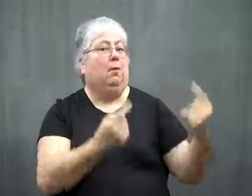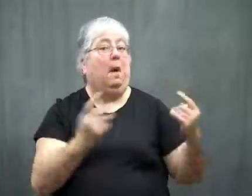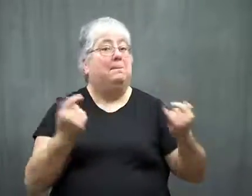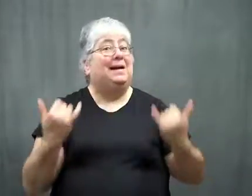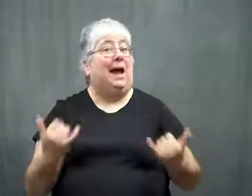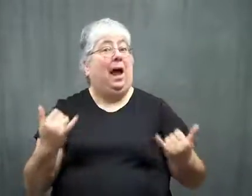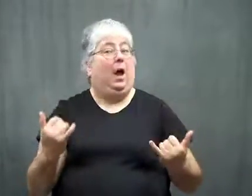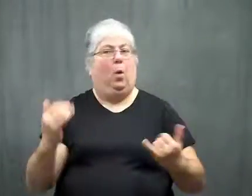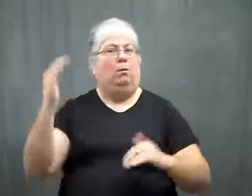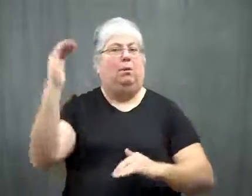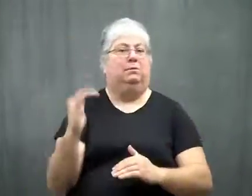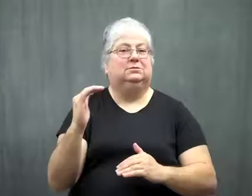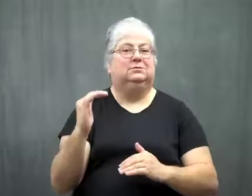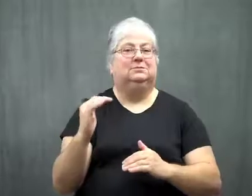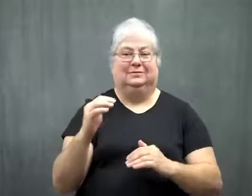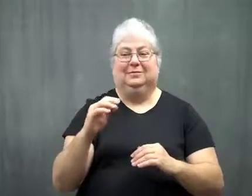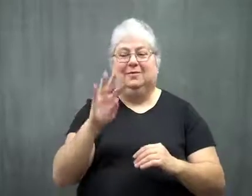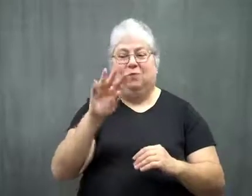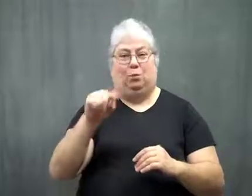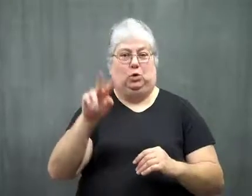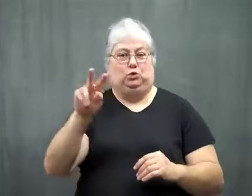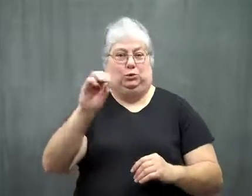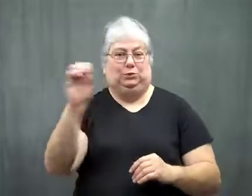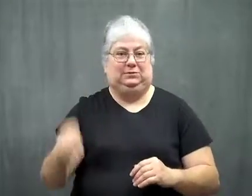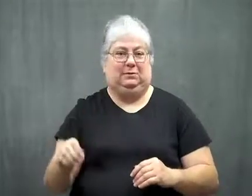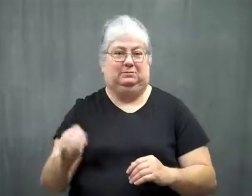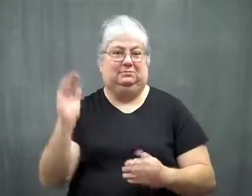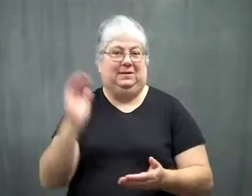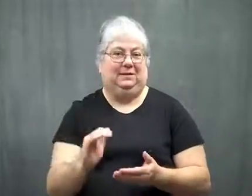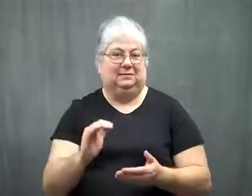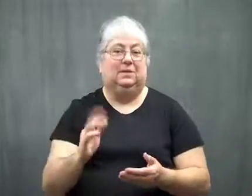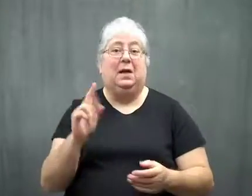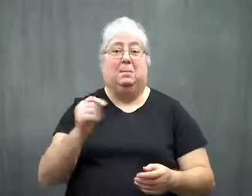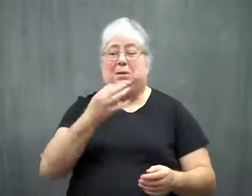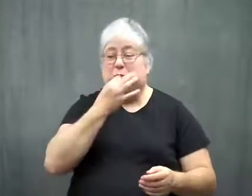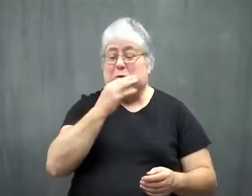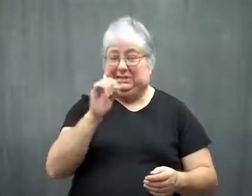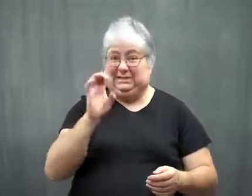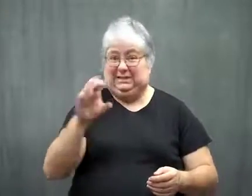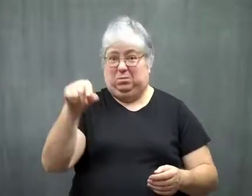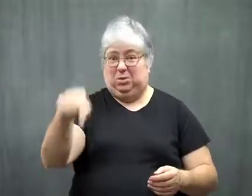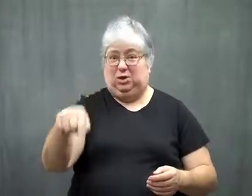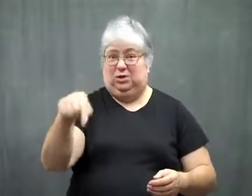That rate is currently reduced to 4.2%.